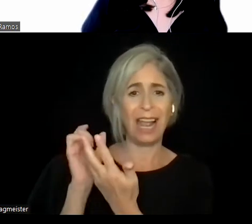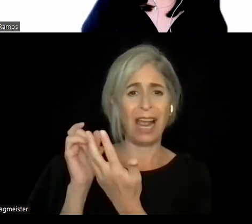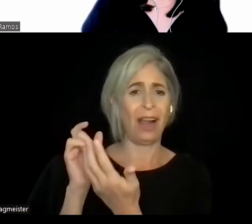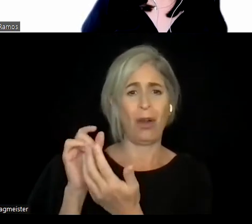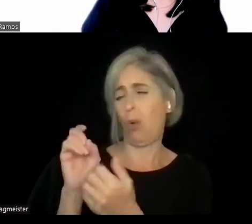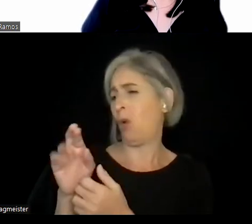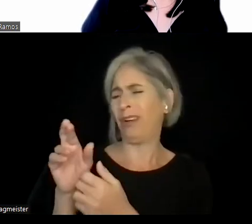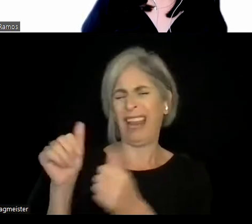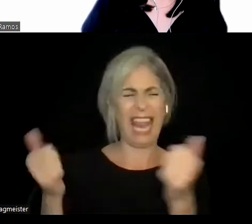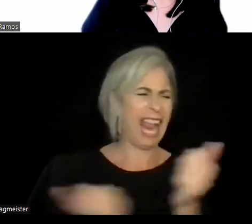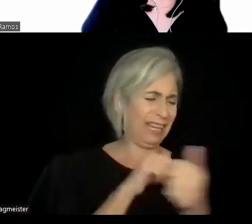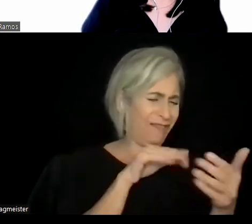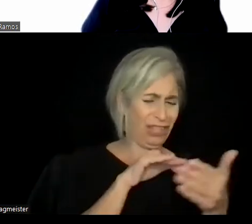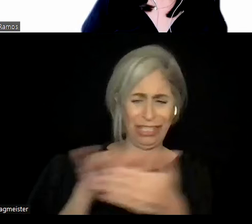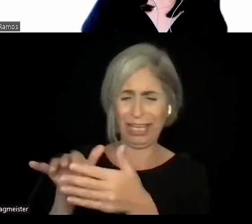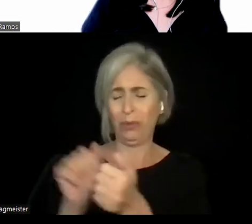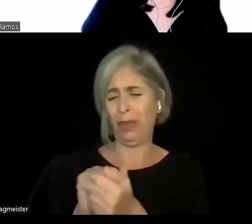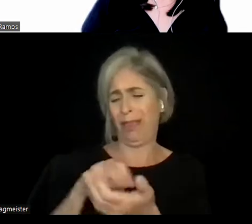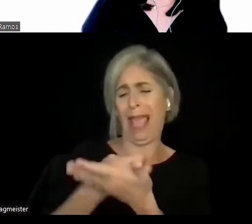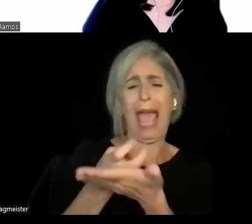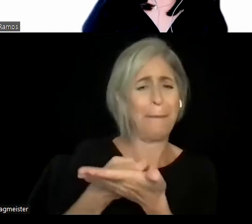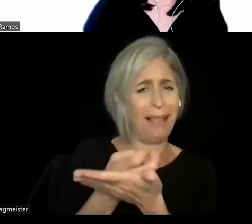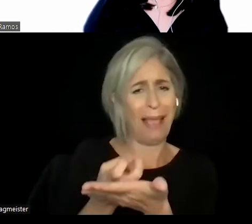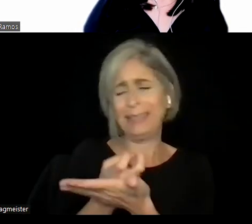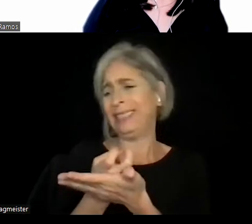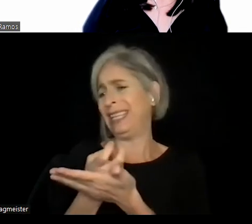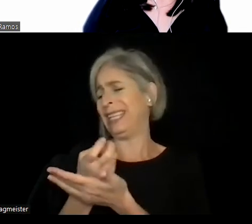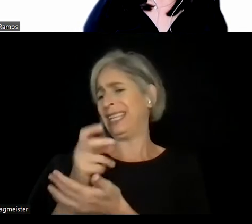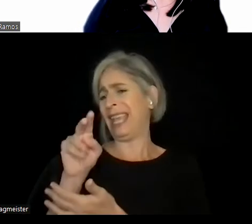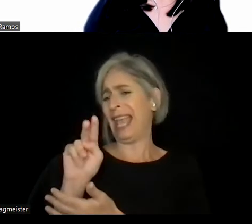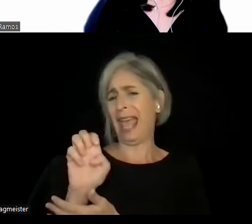we recruit to our study about brain computer interfaces, you